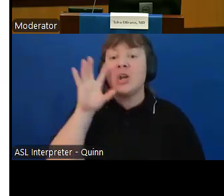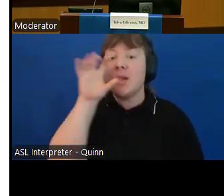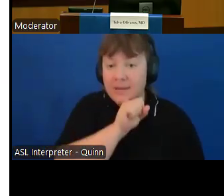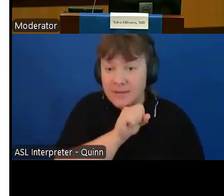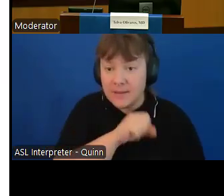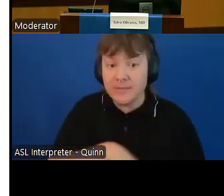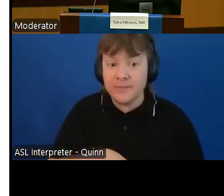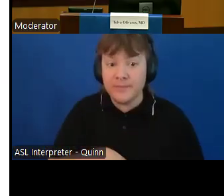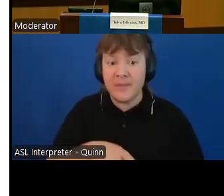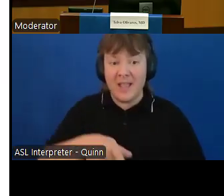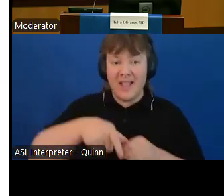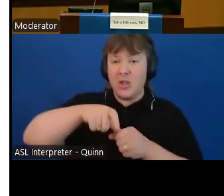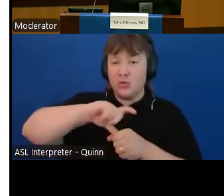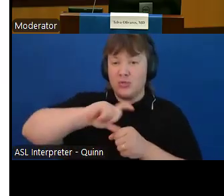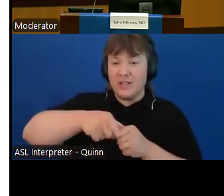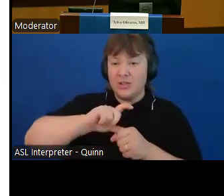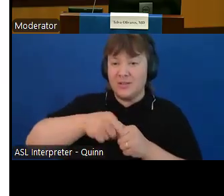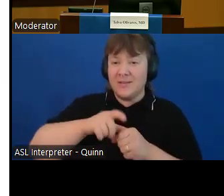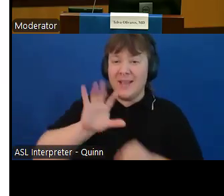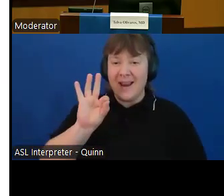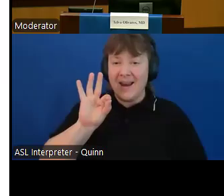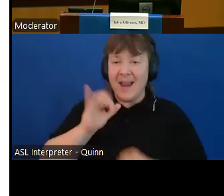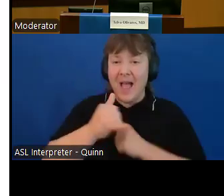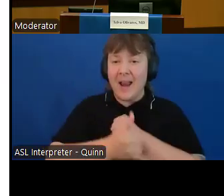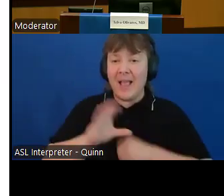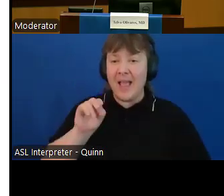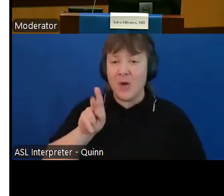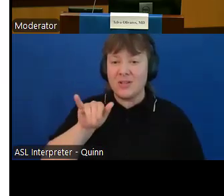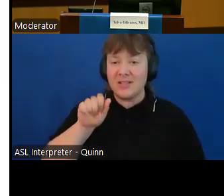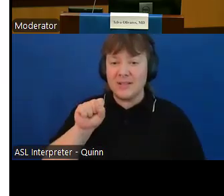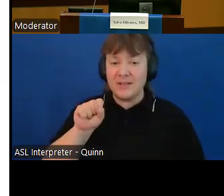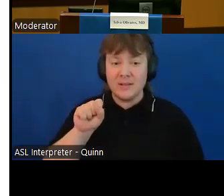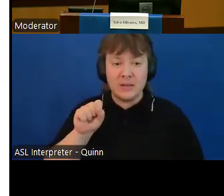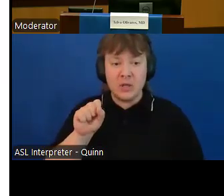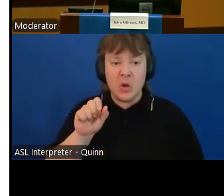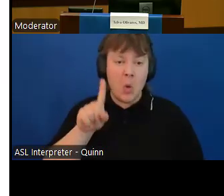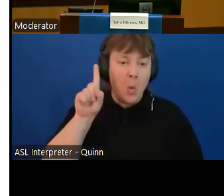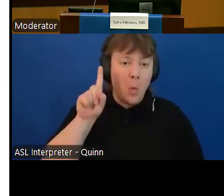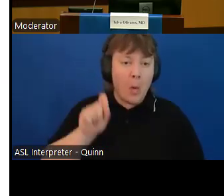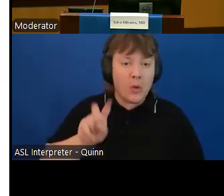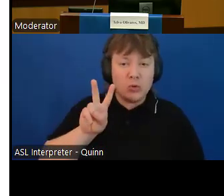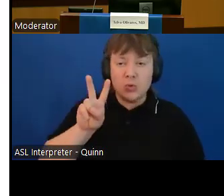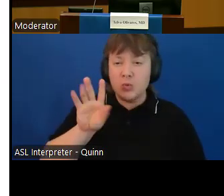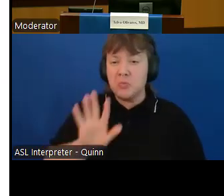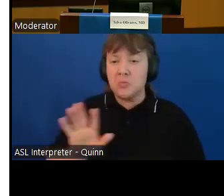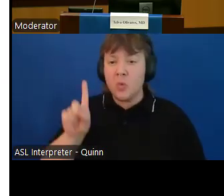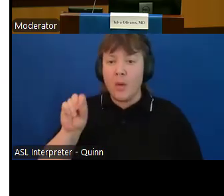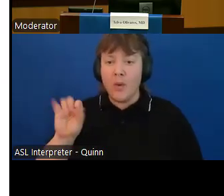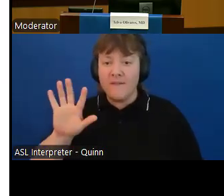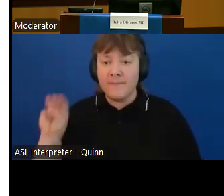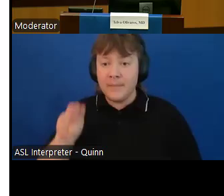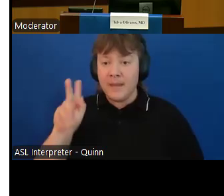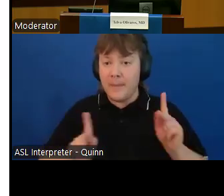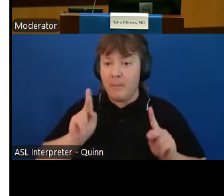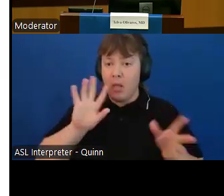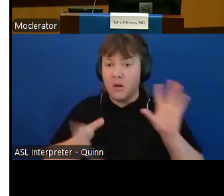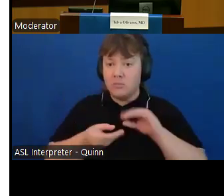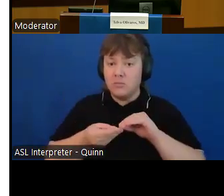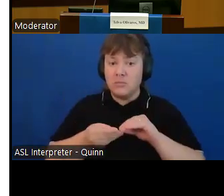region, these nine counties uh comprise somewhere between 1.2 1.5 million people and around 10,000